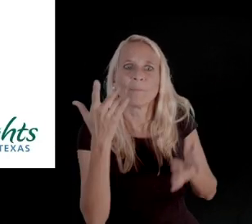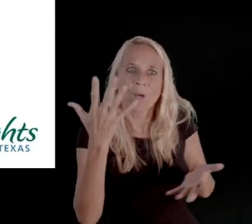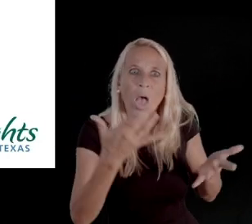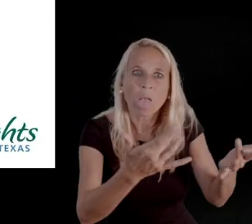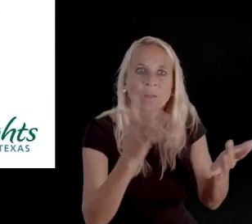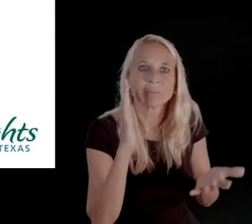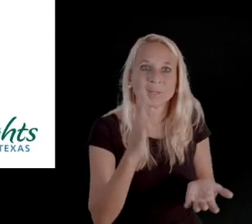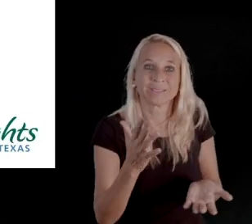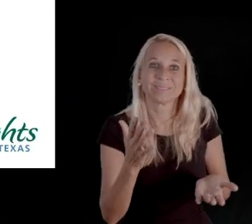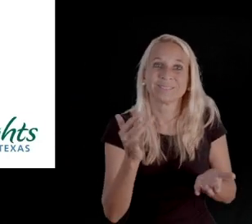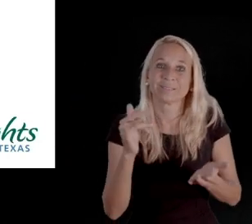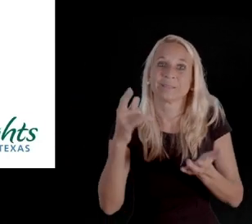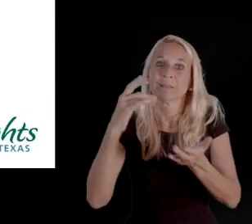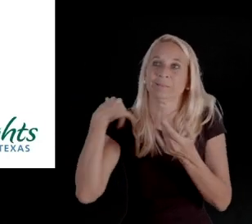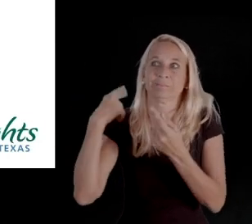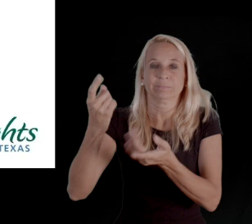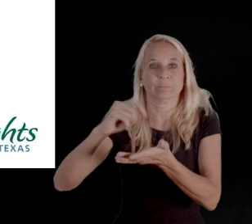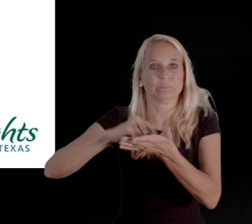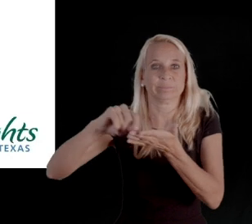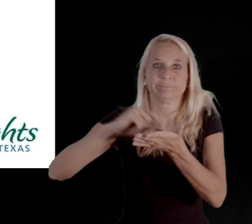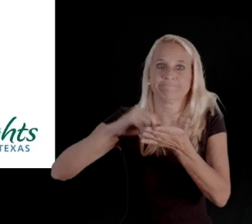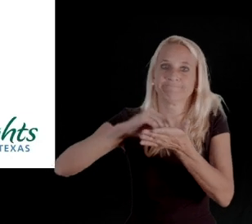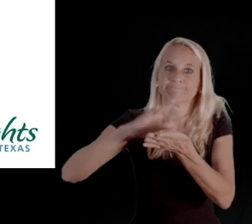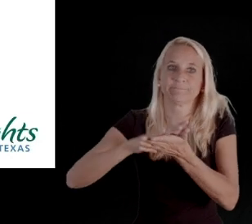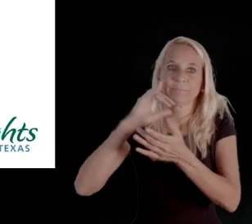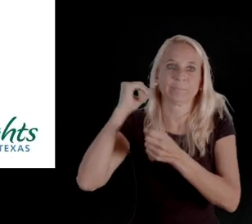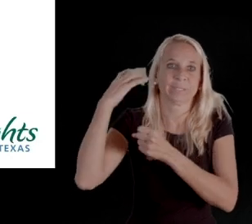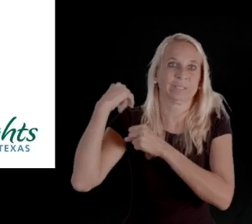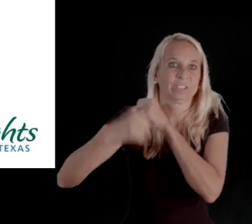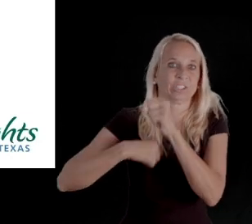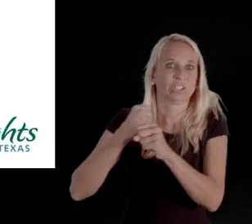This has been in writing for years and is always included with the denial notices.